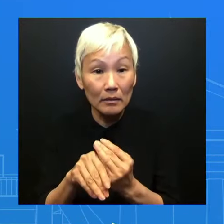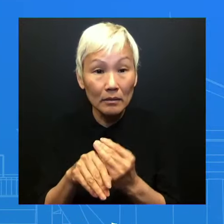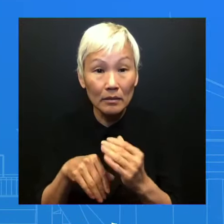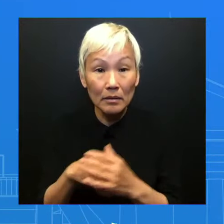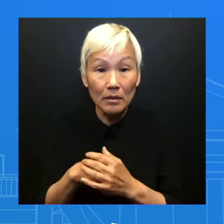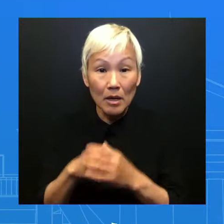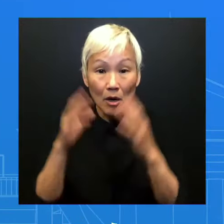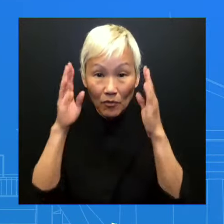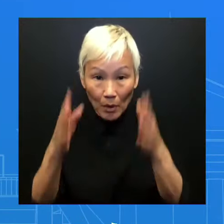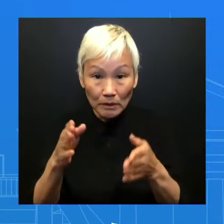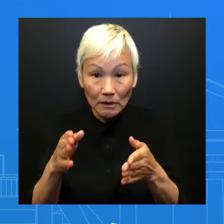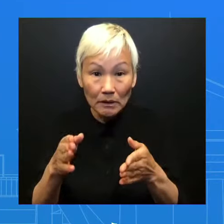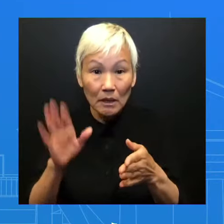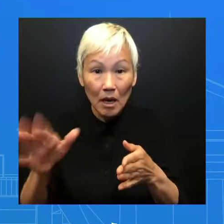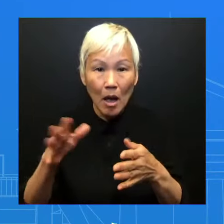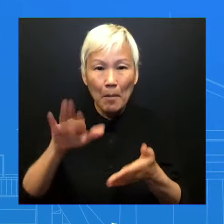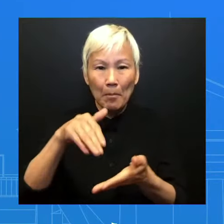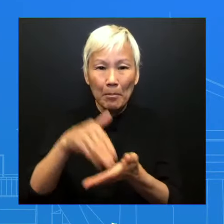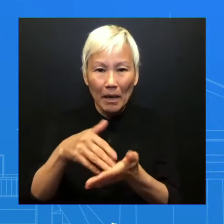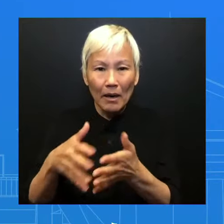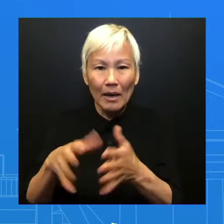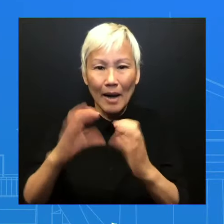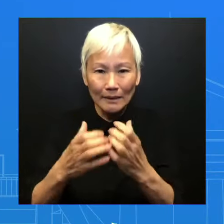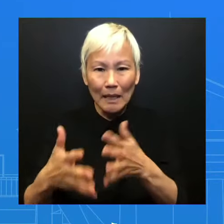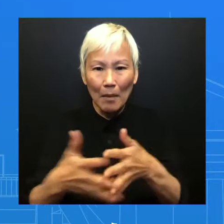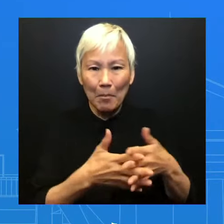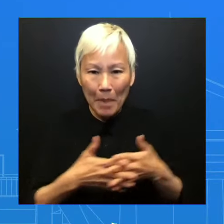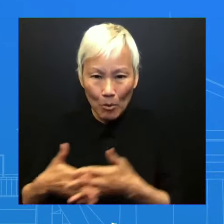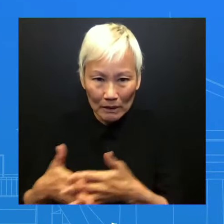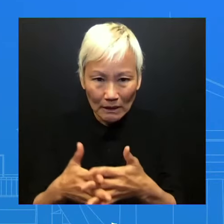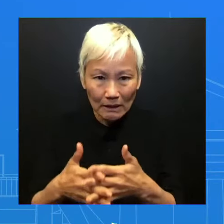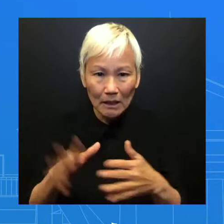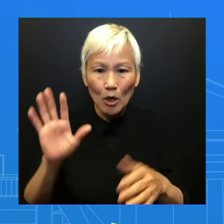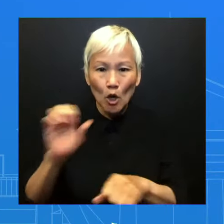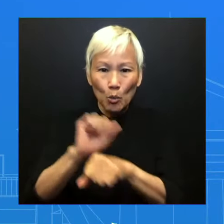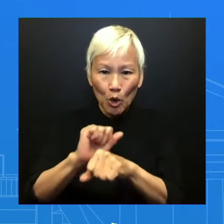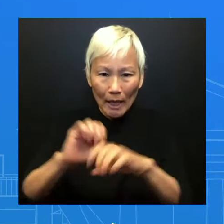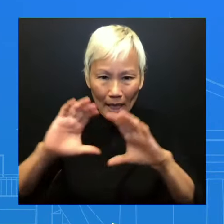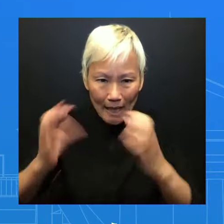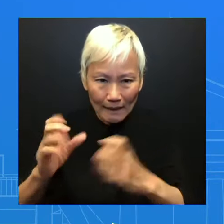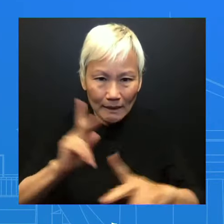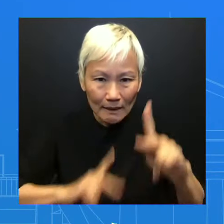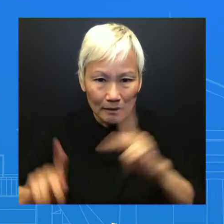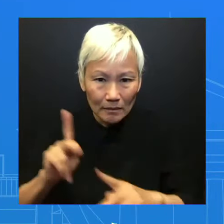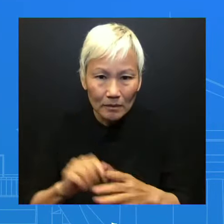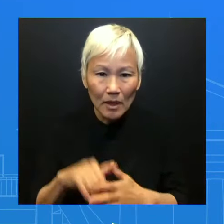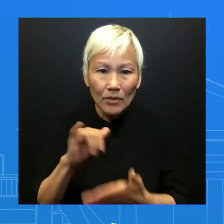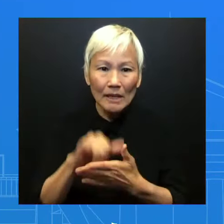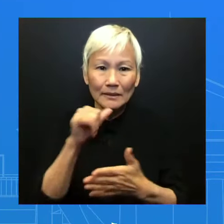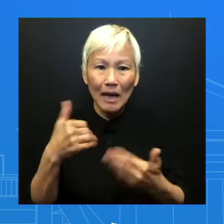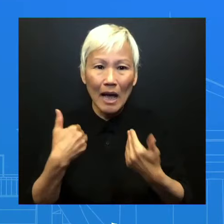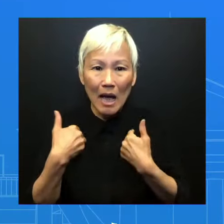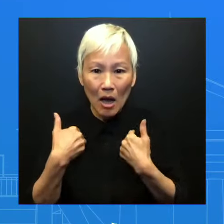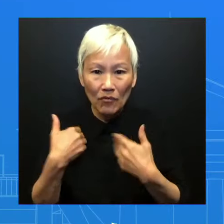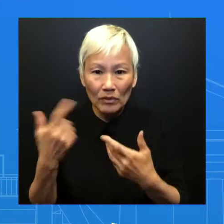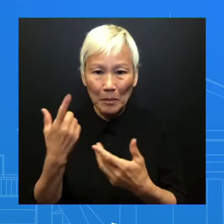making sure that we deliver an economy that works for them, that doesn't leave them behind, that builds an economy from the bottom up, middle out. That's our focus.